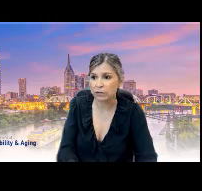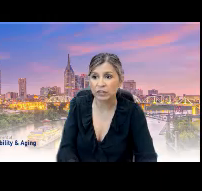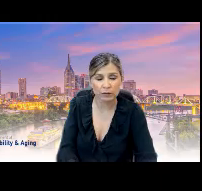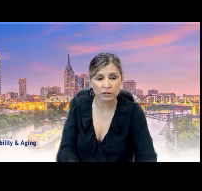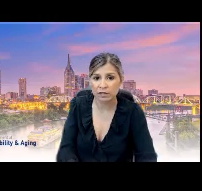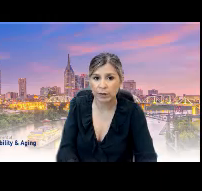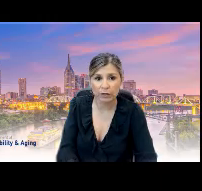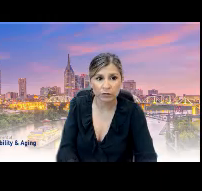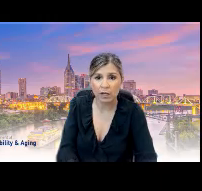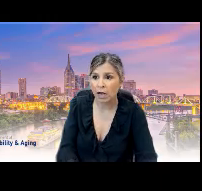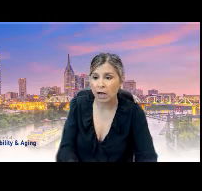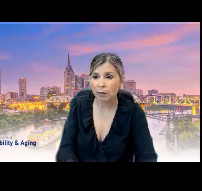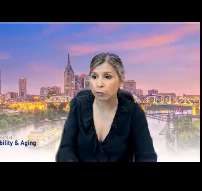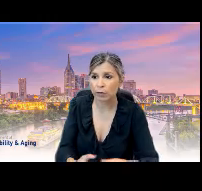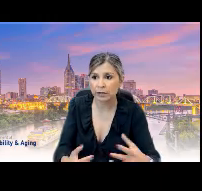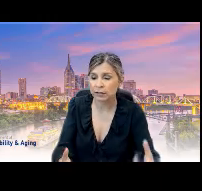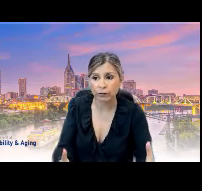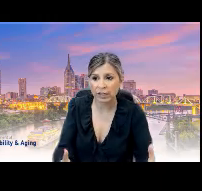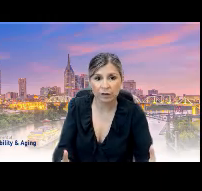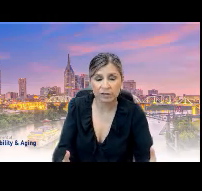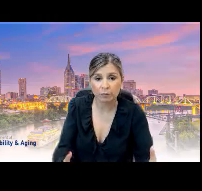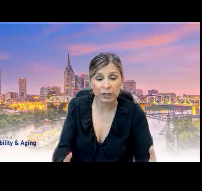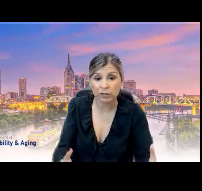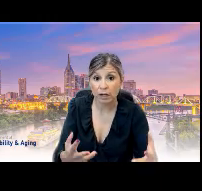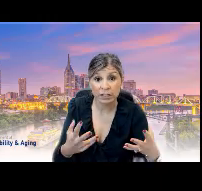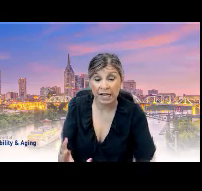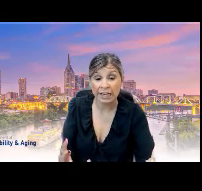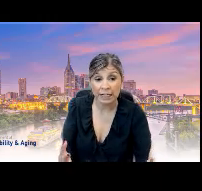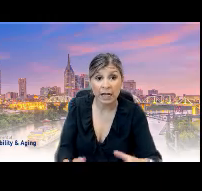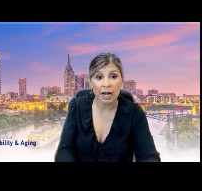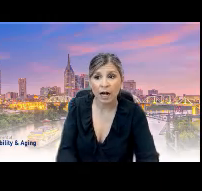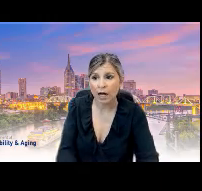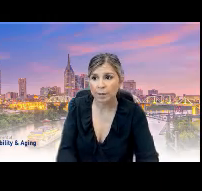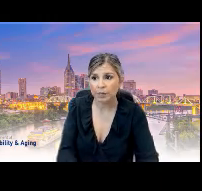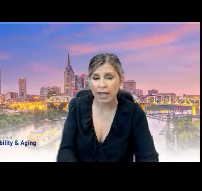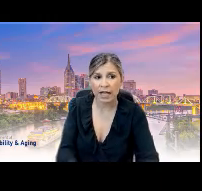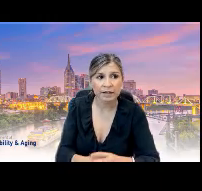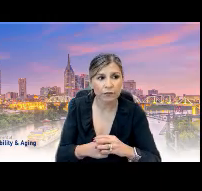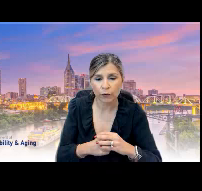We serve thousands of meals. We deliver thousands of meals a day and for a lot of folks,